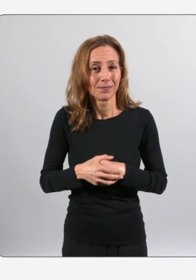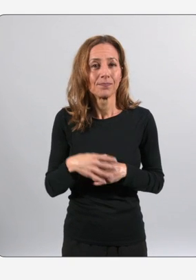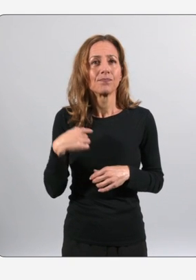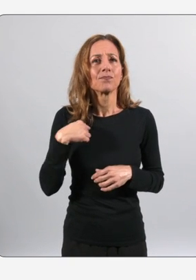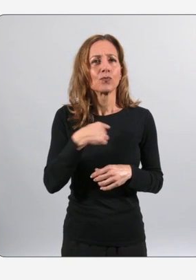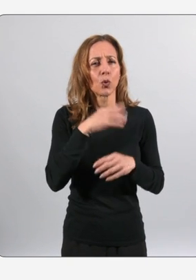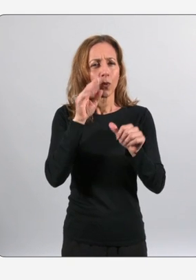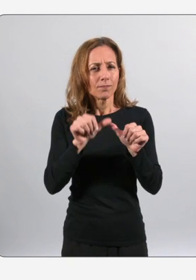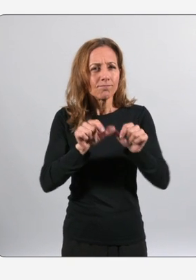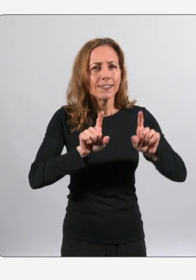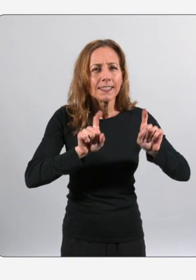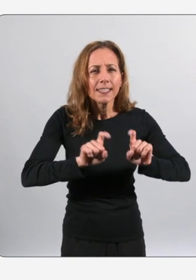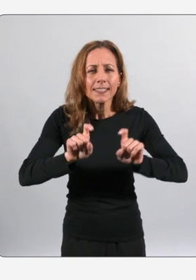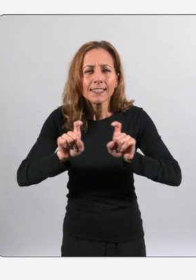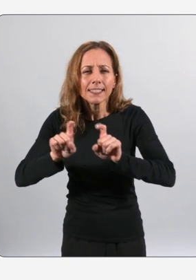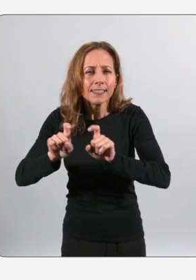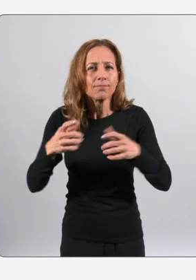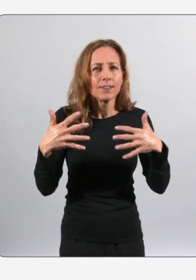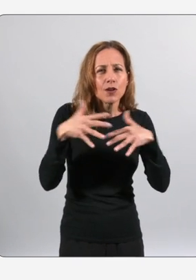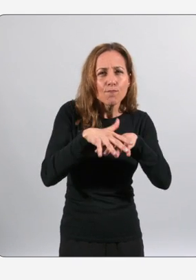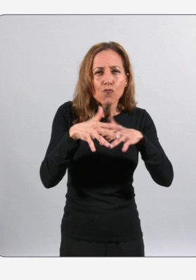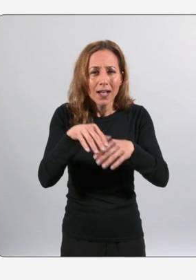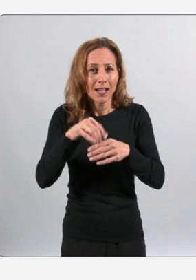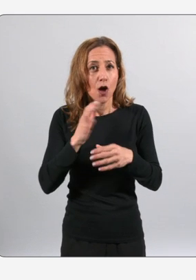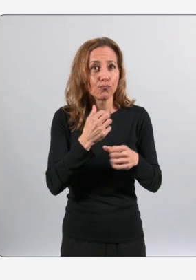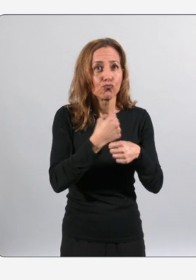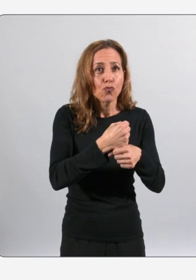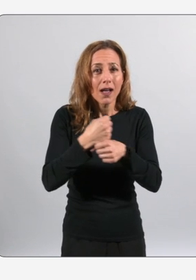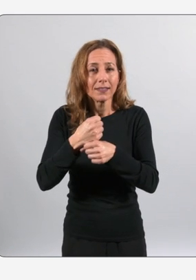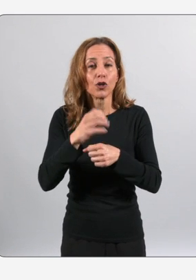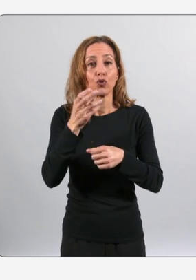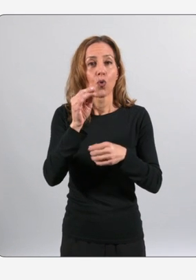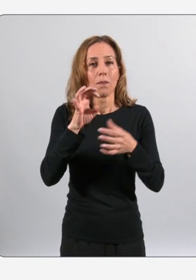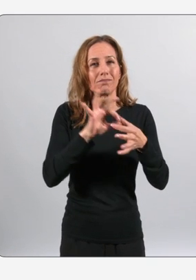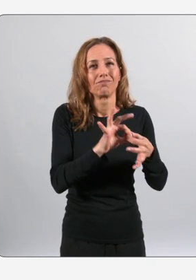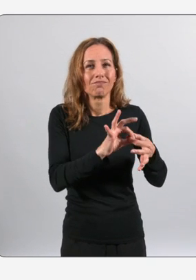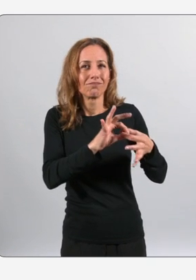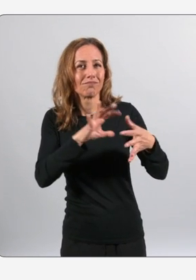incorporating them into our products as Chrome moves toward third party cookie deprecation next year.